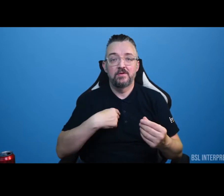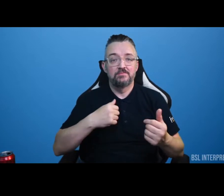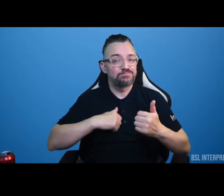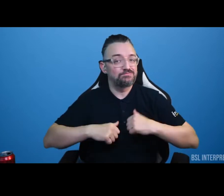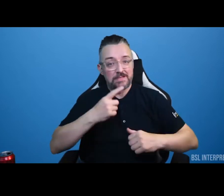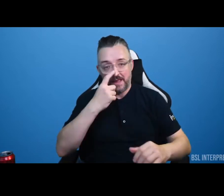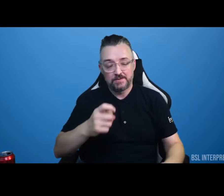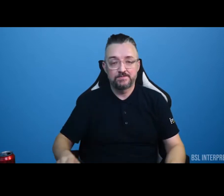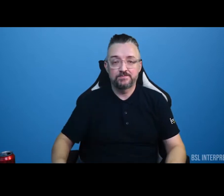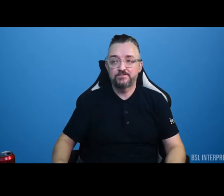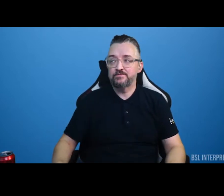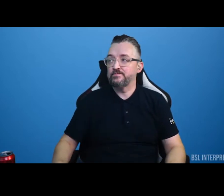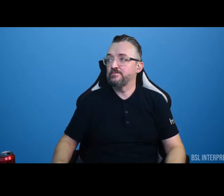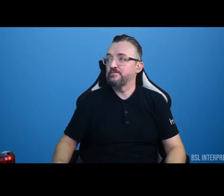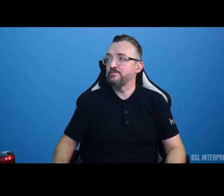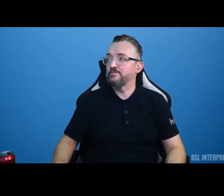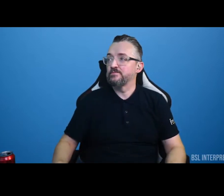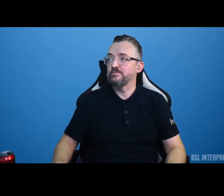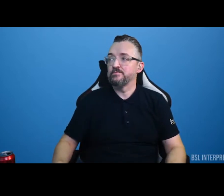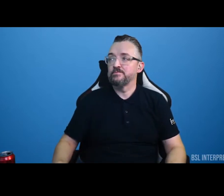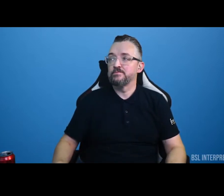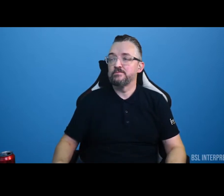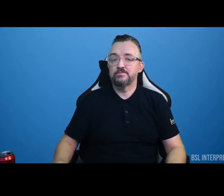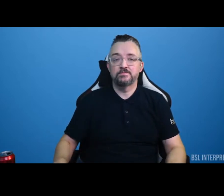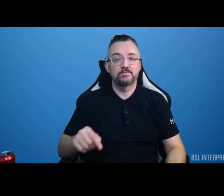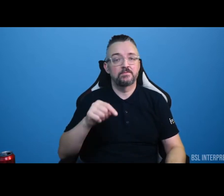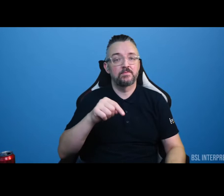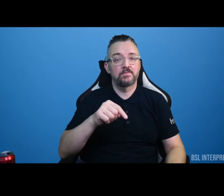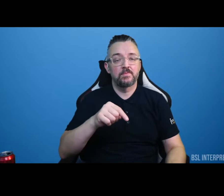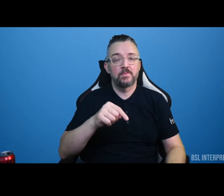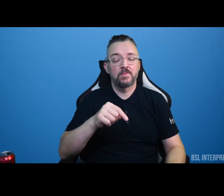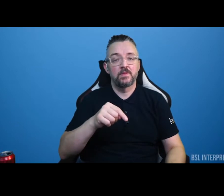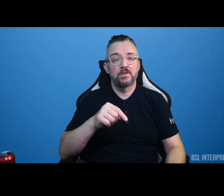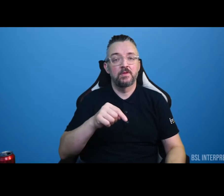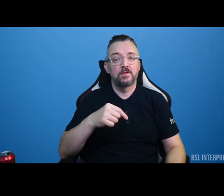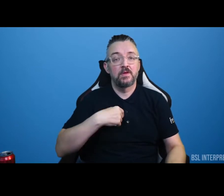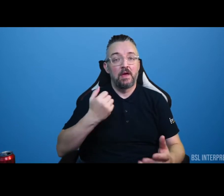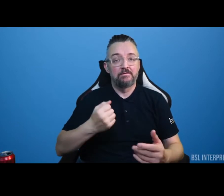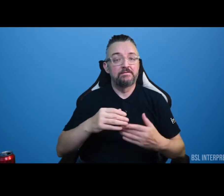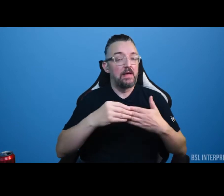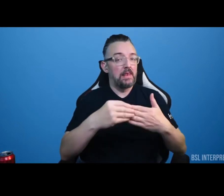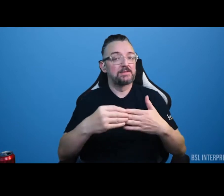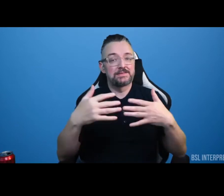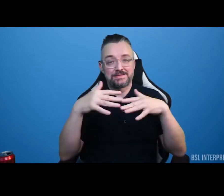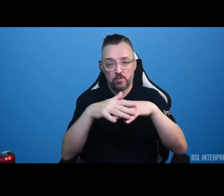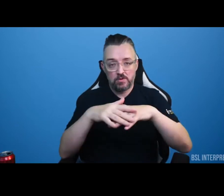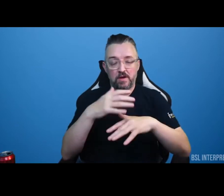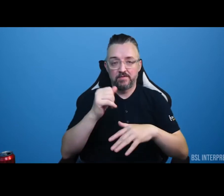A little bit about how 2050 Climate Group tries to do this. So we have a leaders network, which has over 500 young people